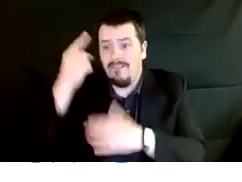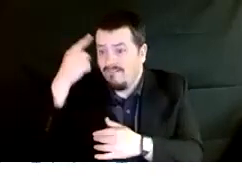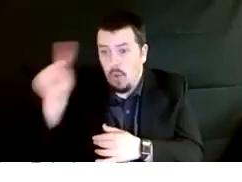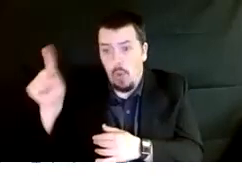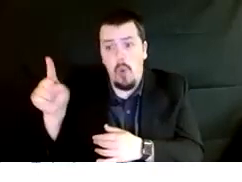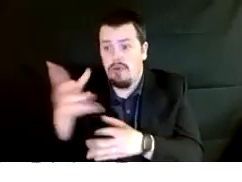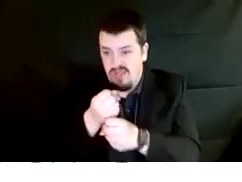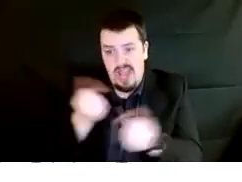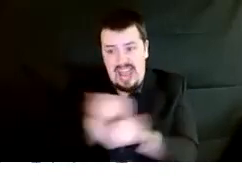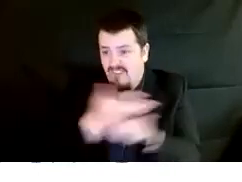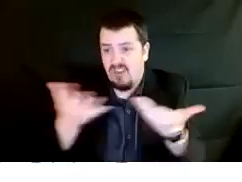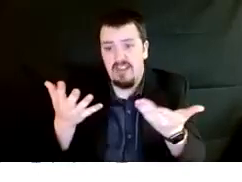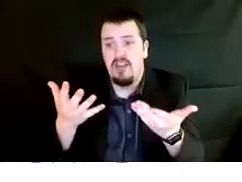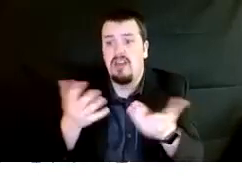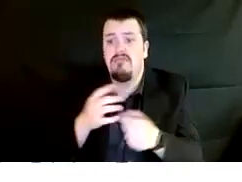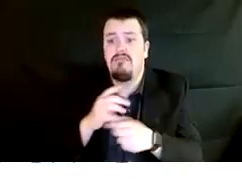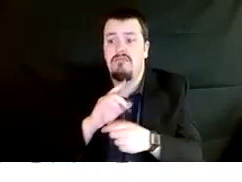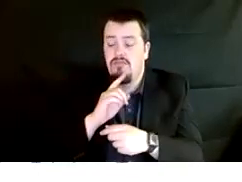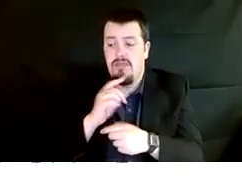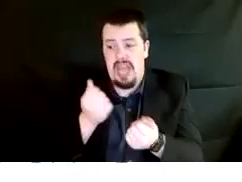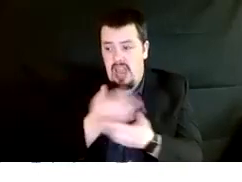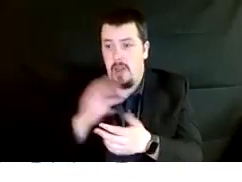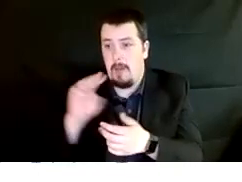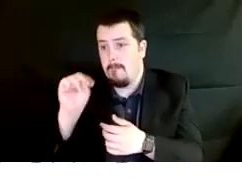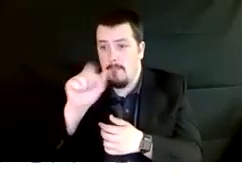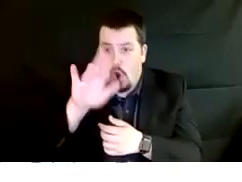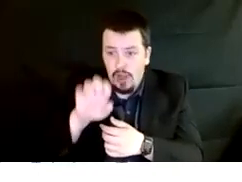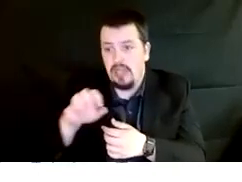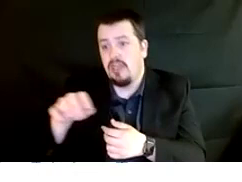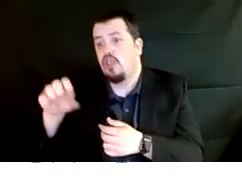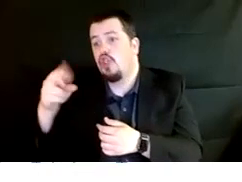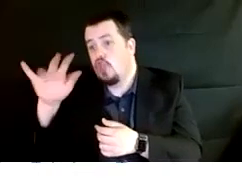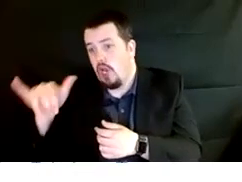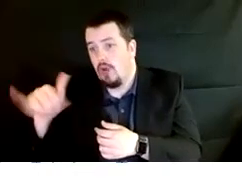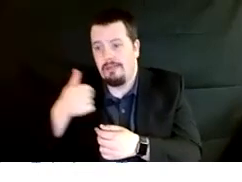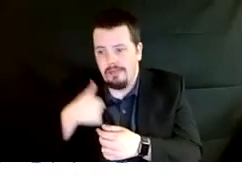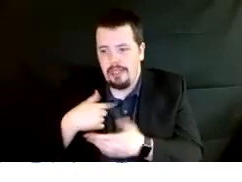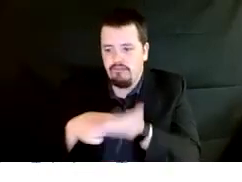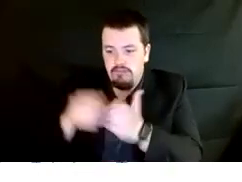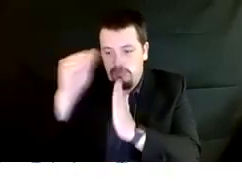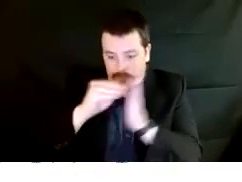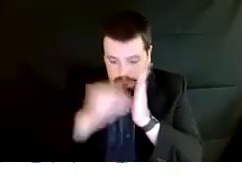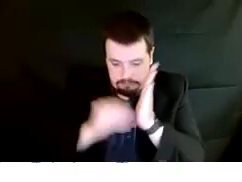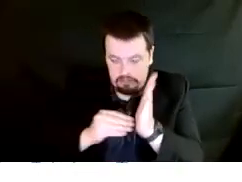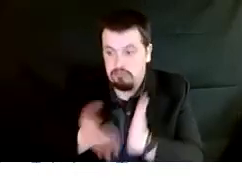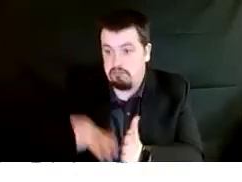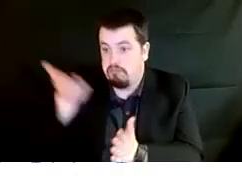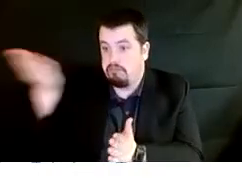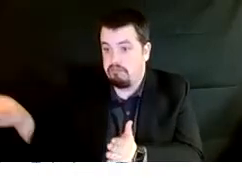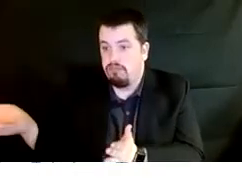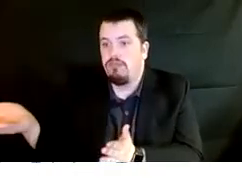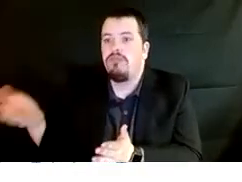um everything that uh Martie and Sherry and I had put into that draft request um found its way there